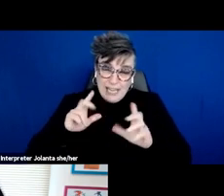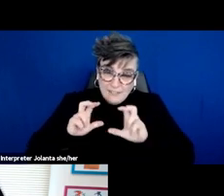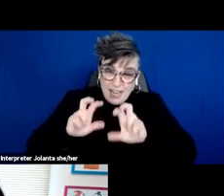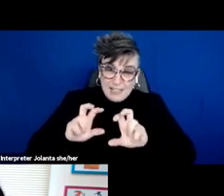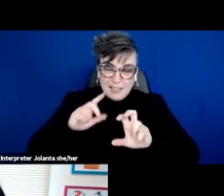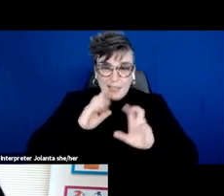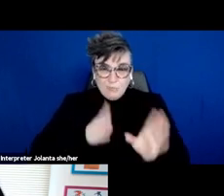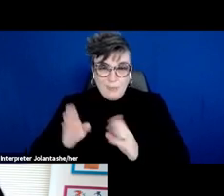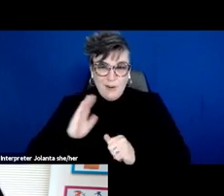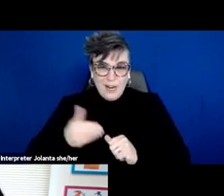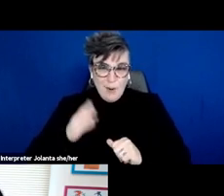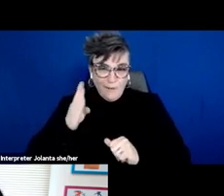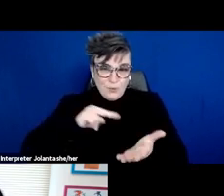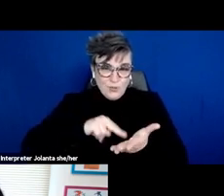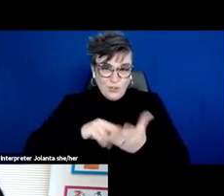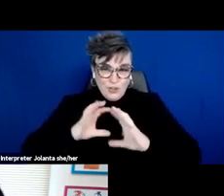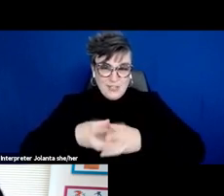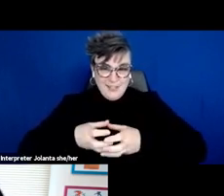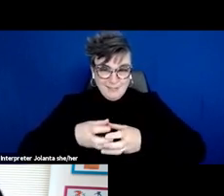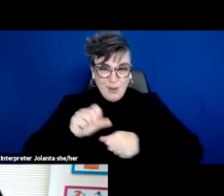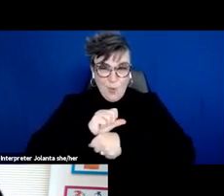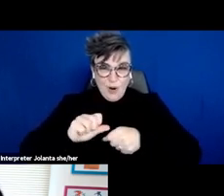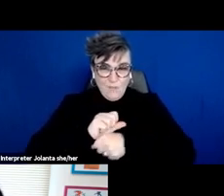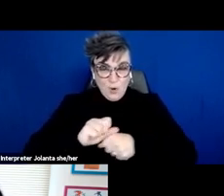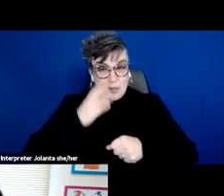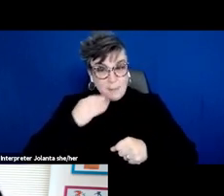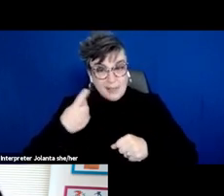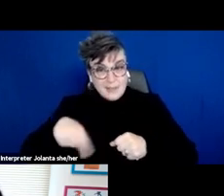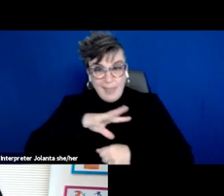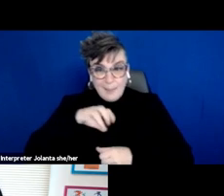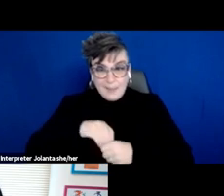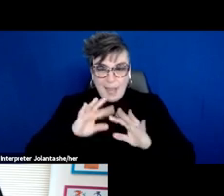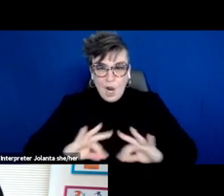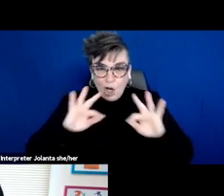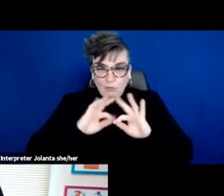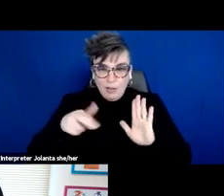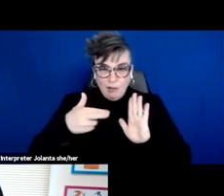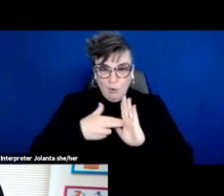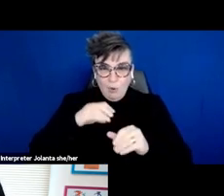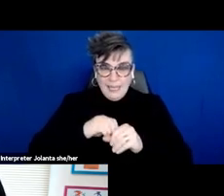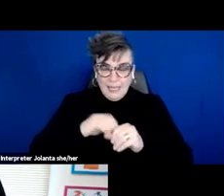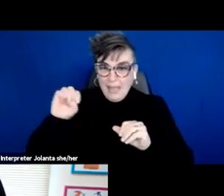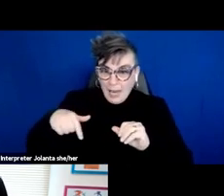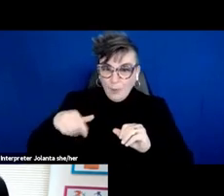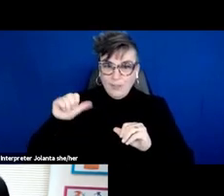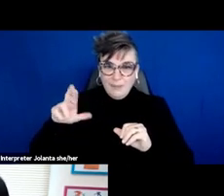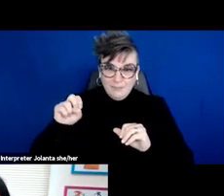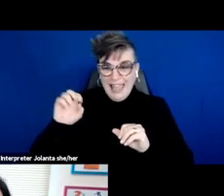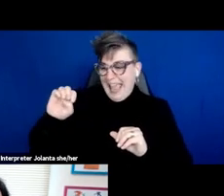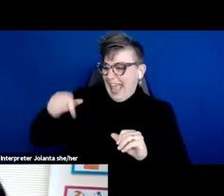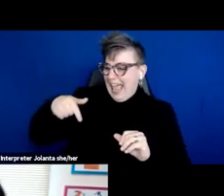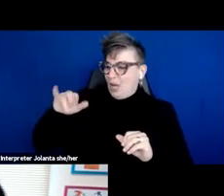as I see them as playing a critical role in sharing equitable care and health outcomes.